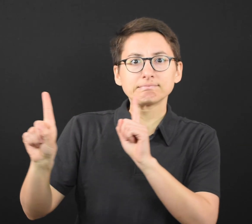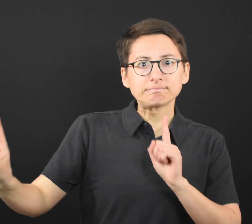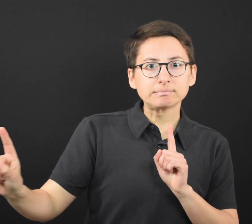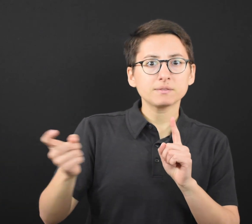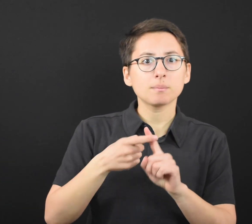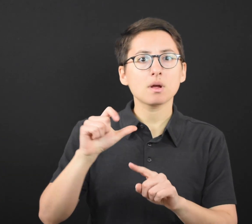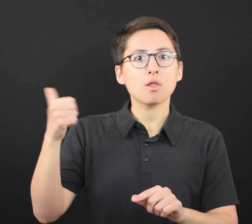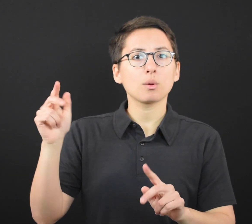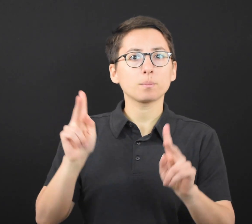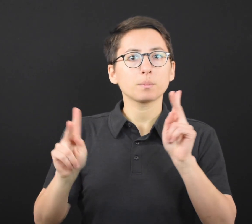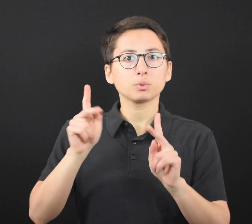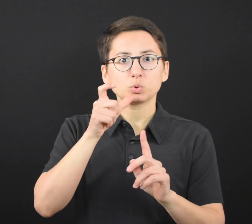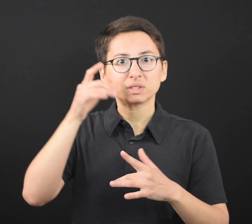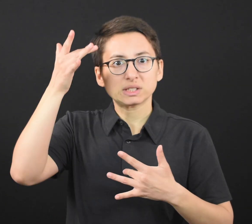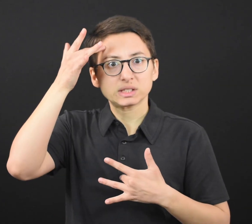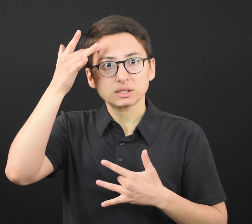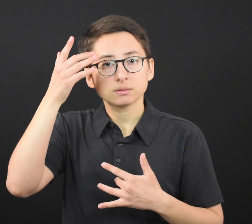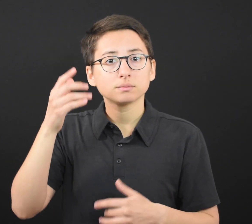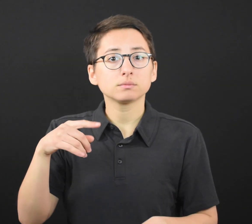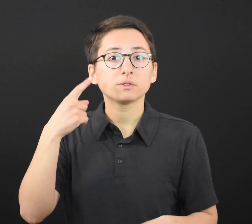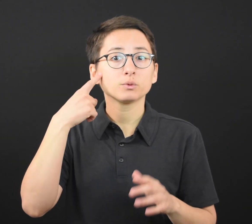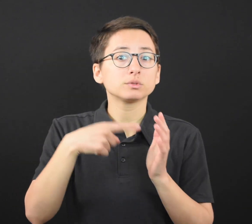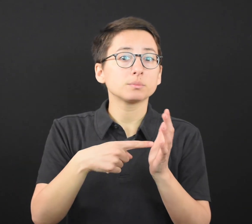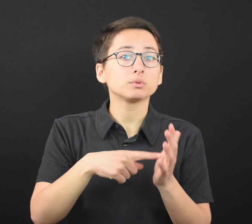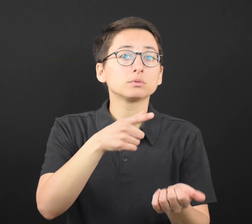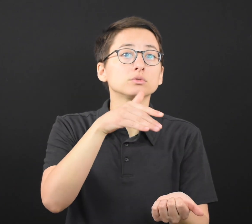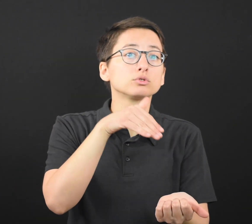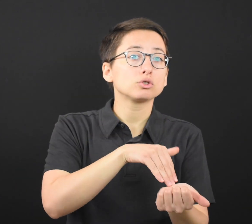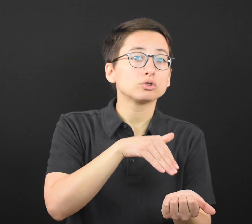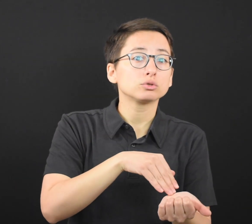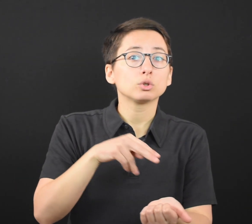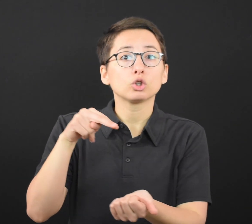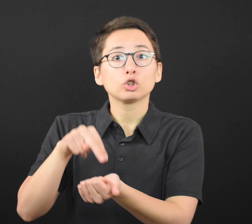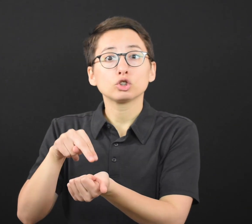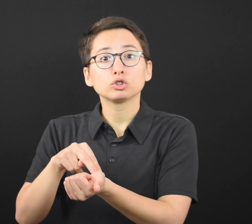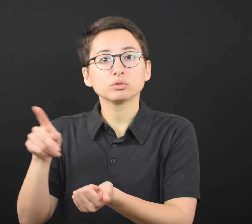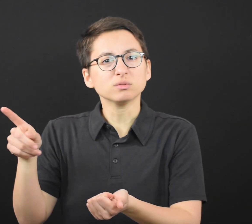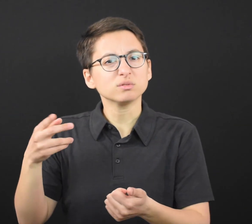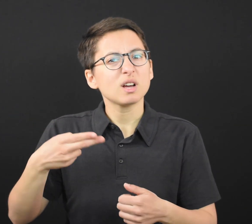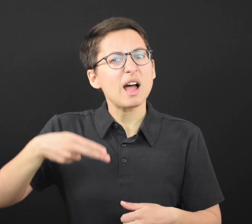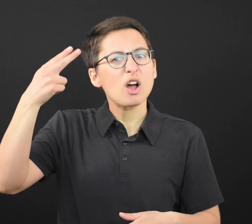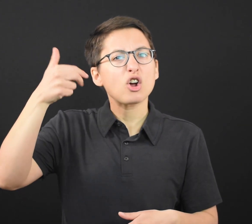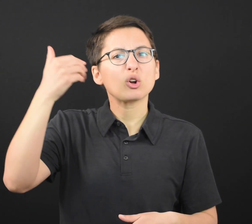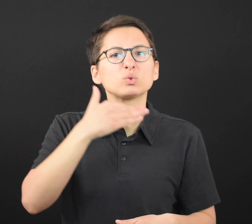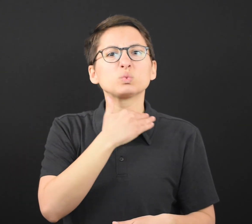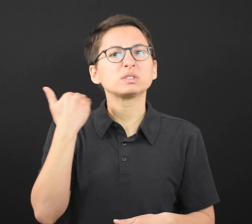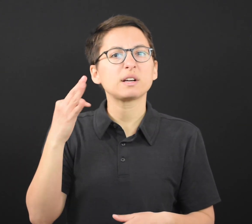like healthcare providers, are at increased risk for getting sick and